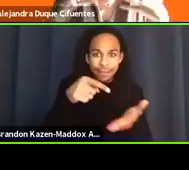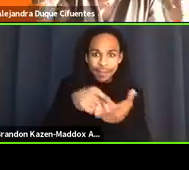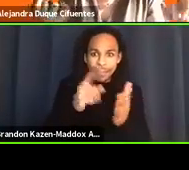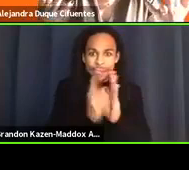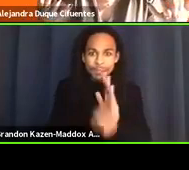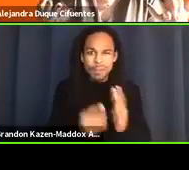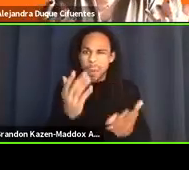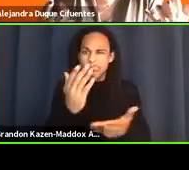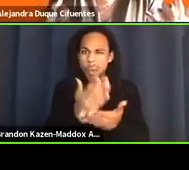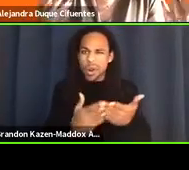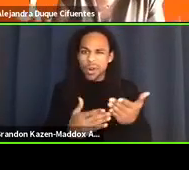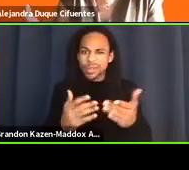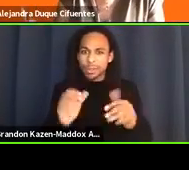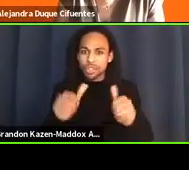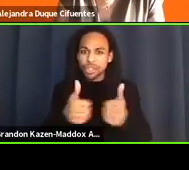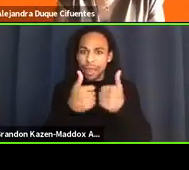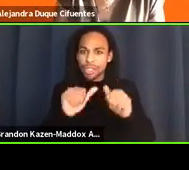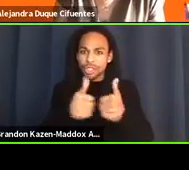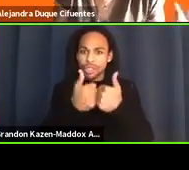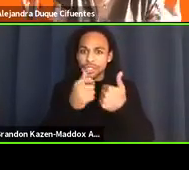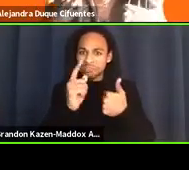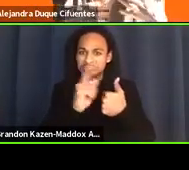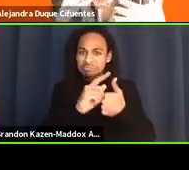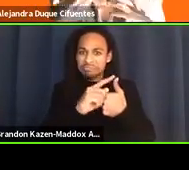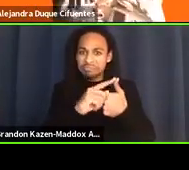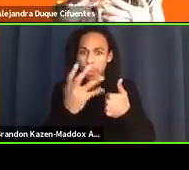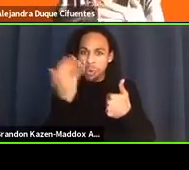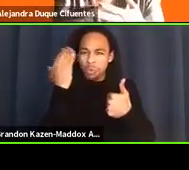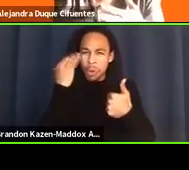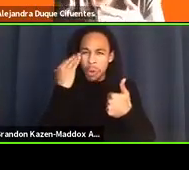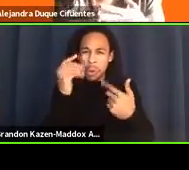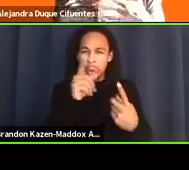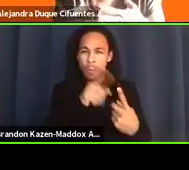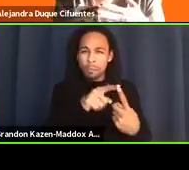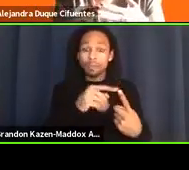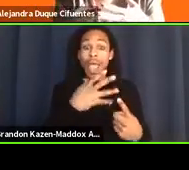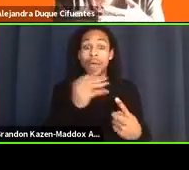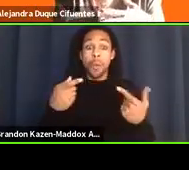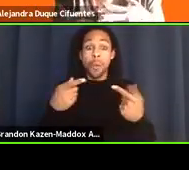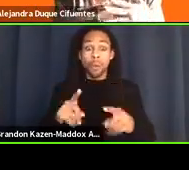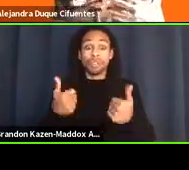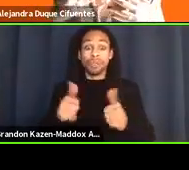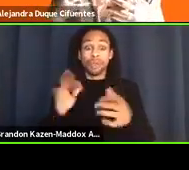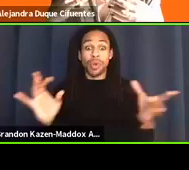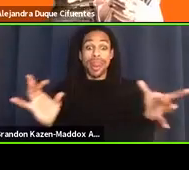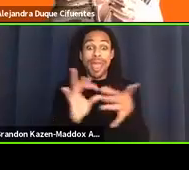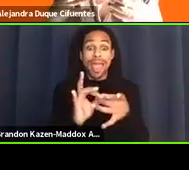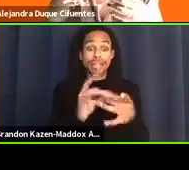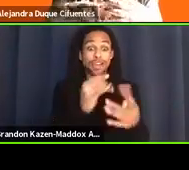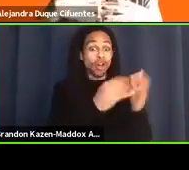For an educator that is not in the classroom right now is one of my big concerns.